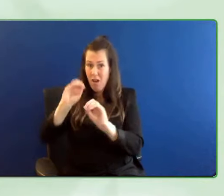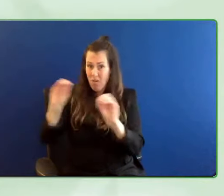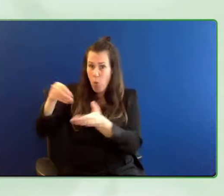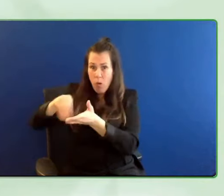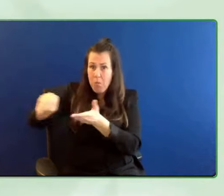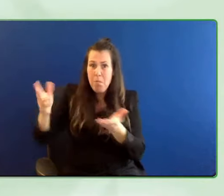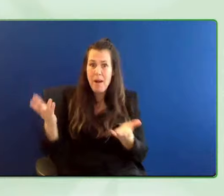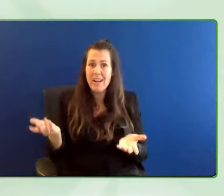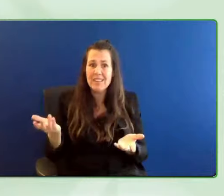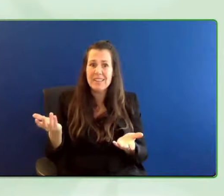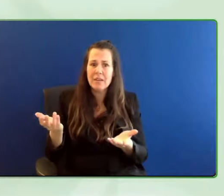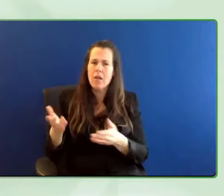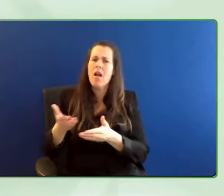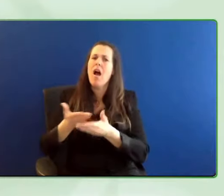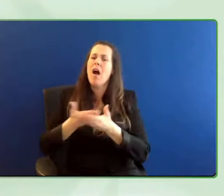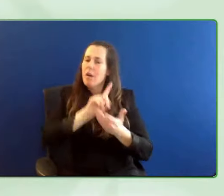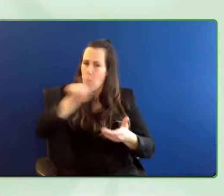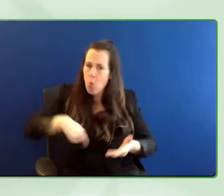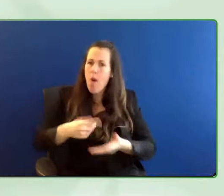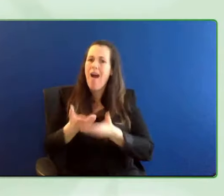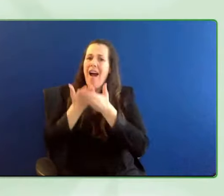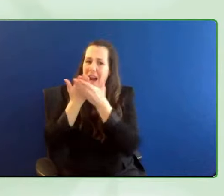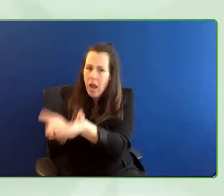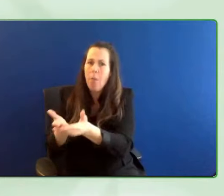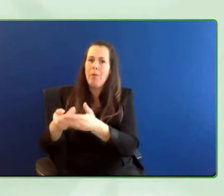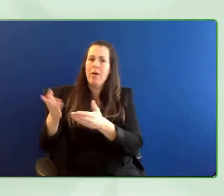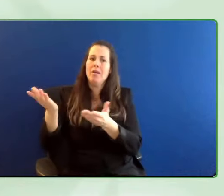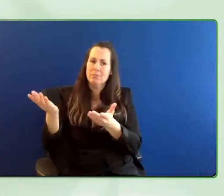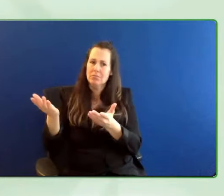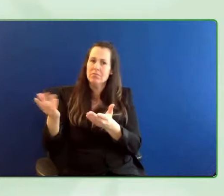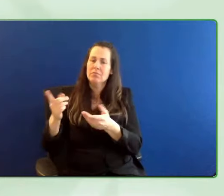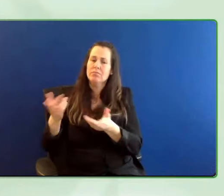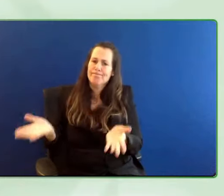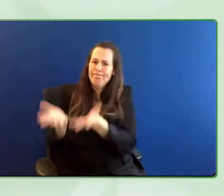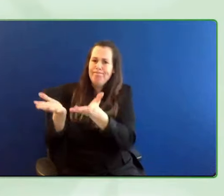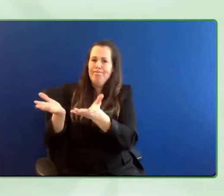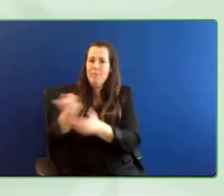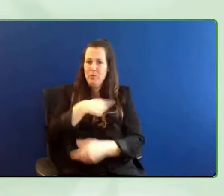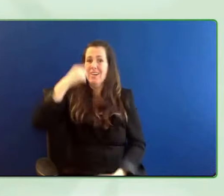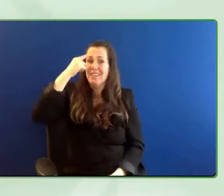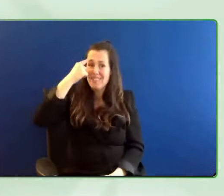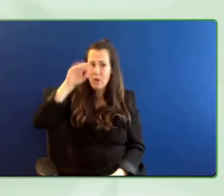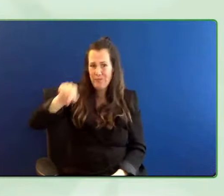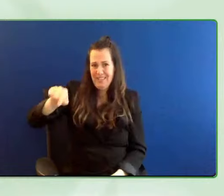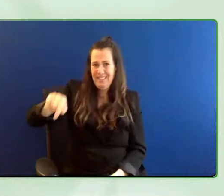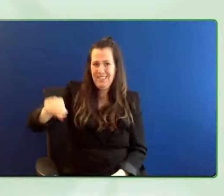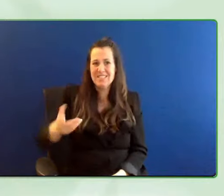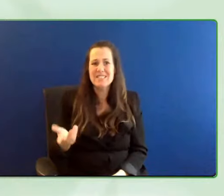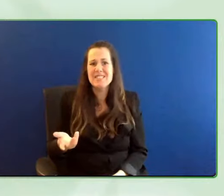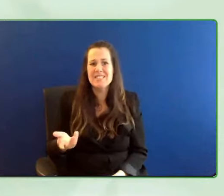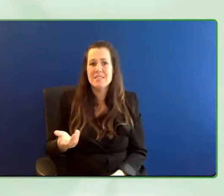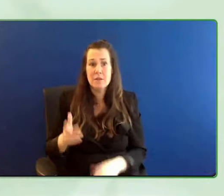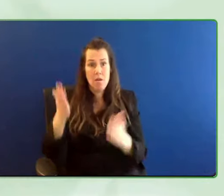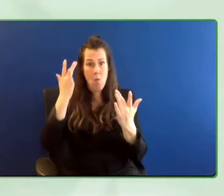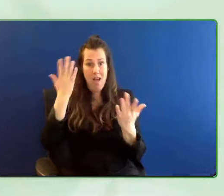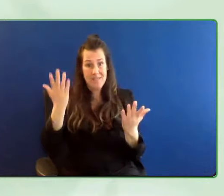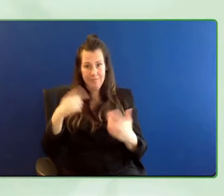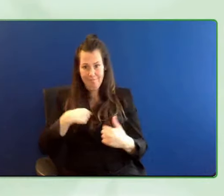provide the sort of services and support we need. Thank you very much, Terri and Hazel, for this opportunity.